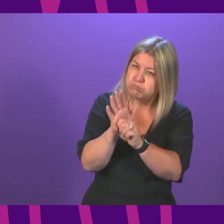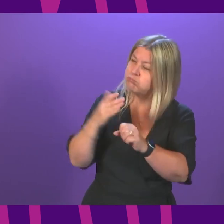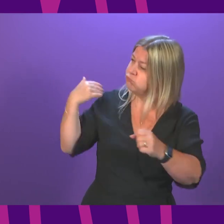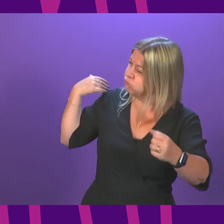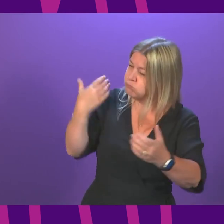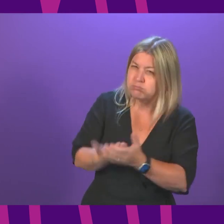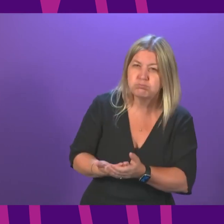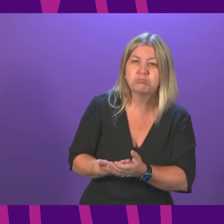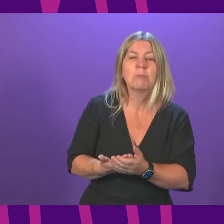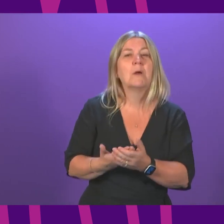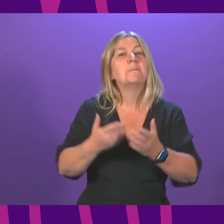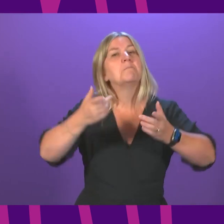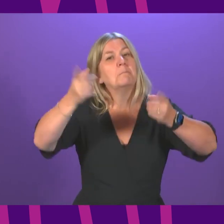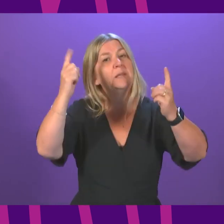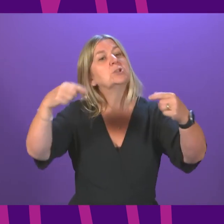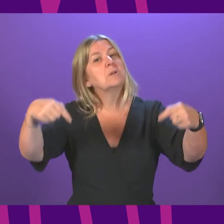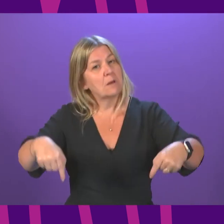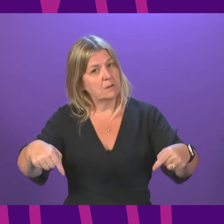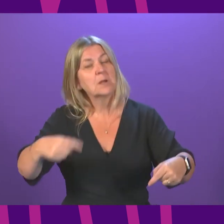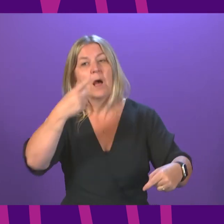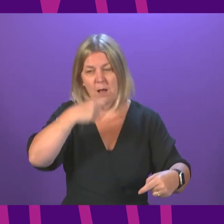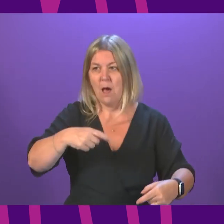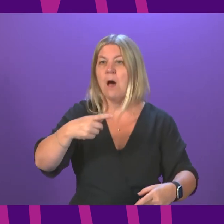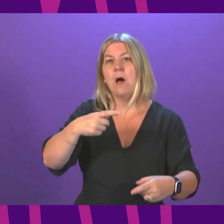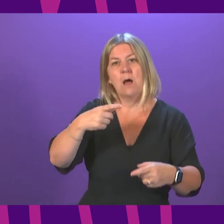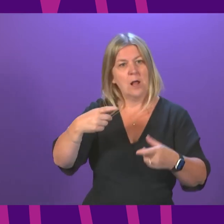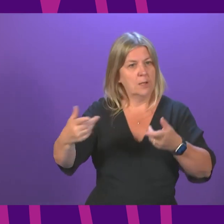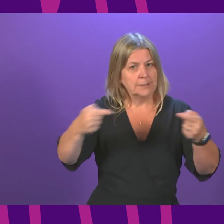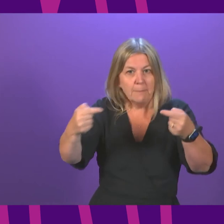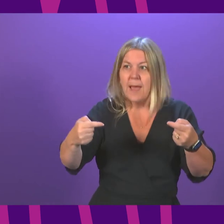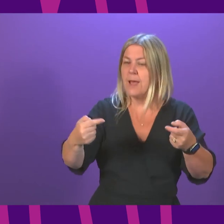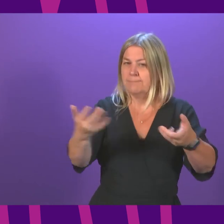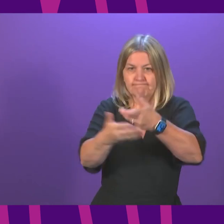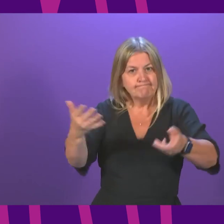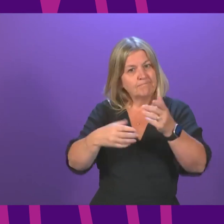the measures for six months to March. Any legislation can be repealed if we get through